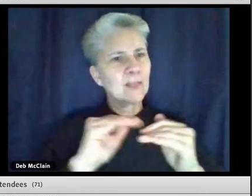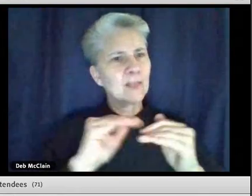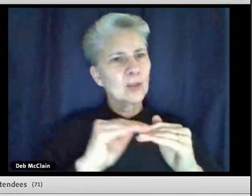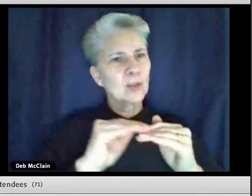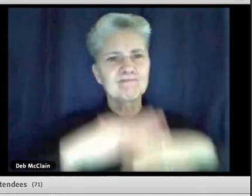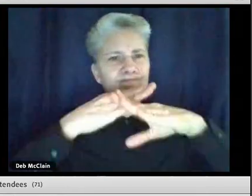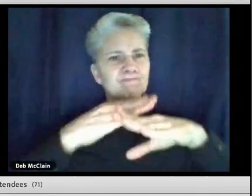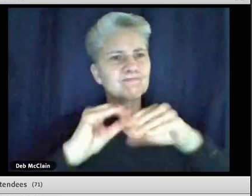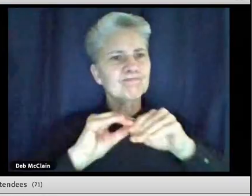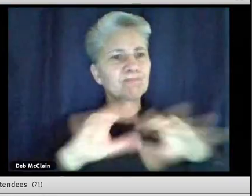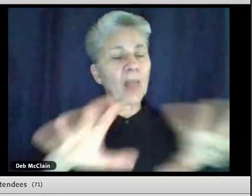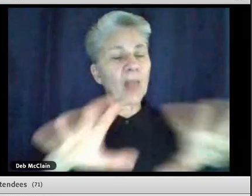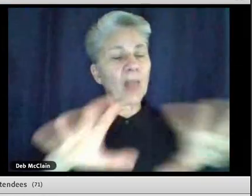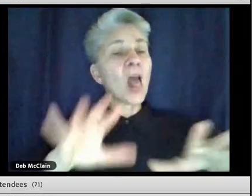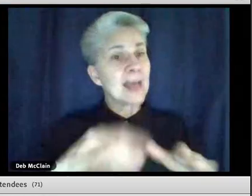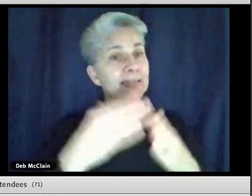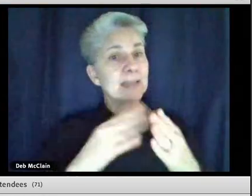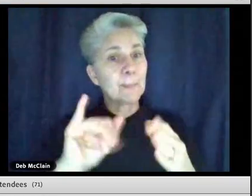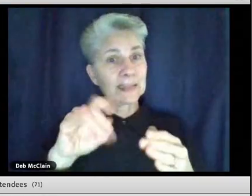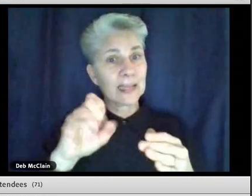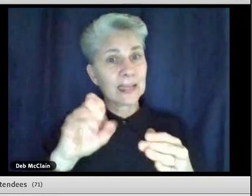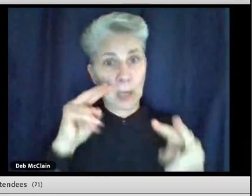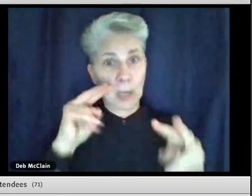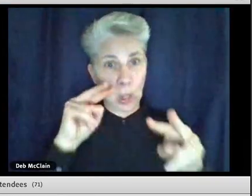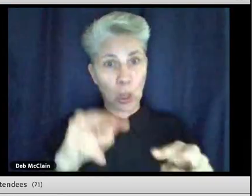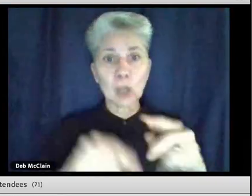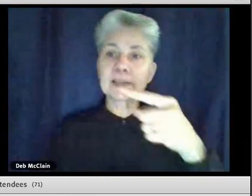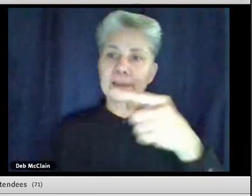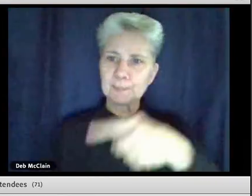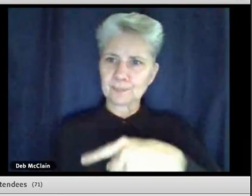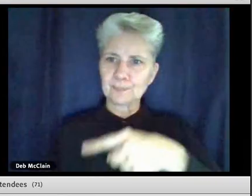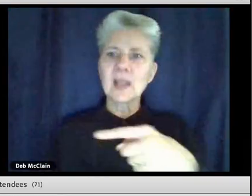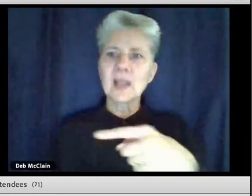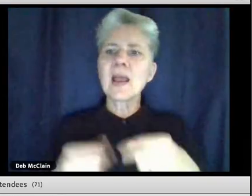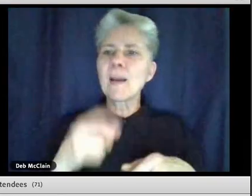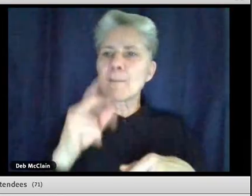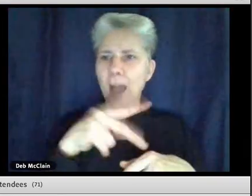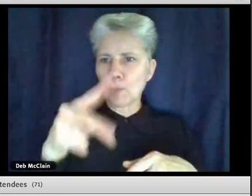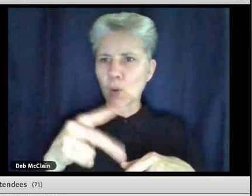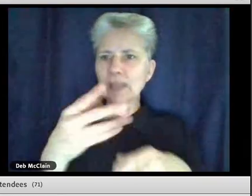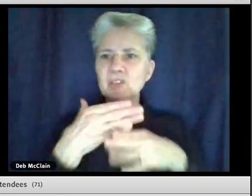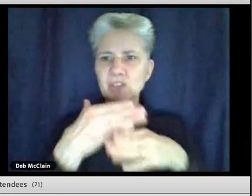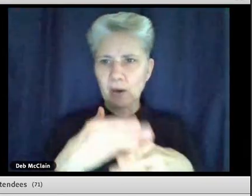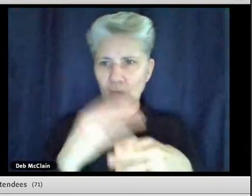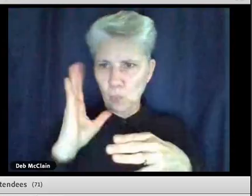with preventing it and flattening the curve. So these are some of the sites that we went to.